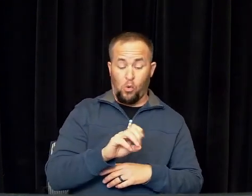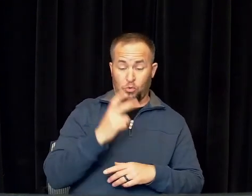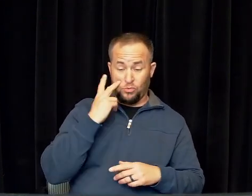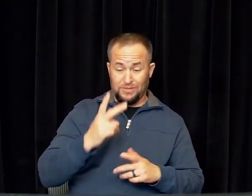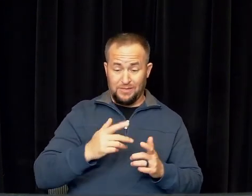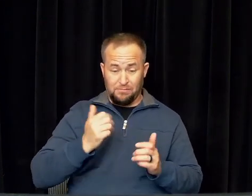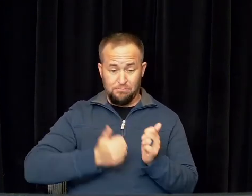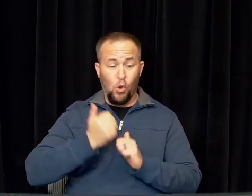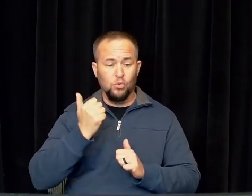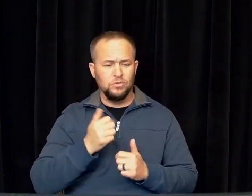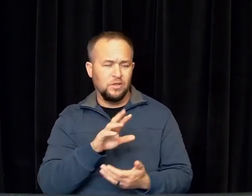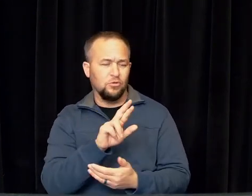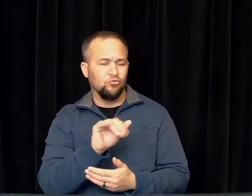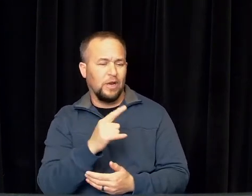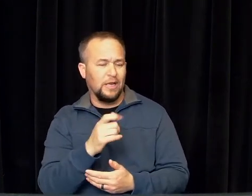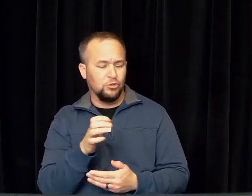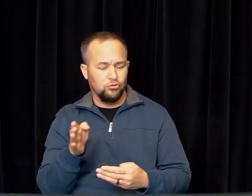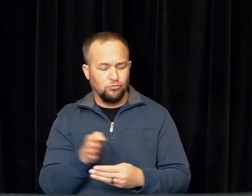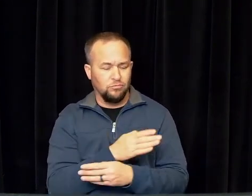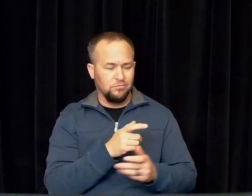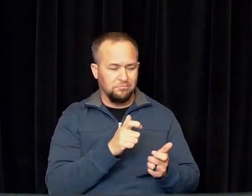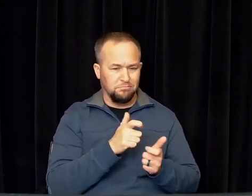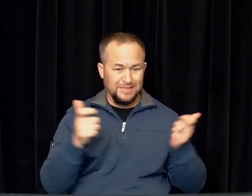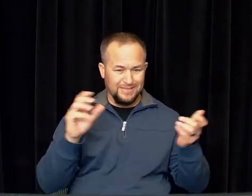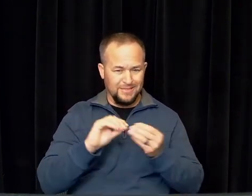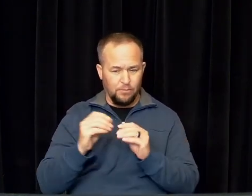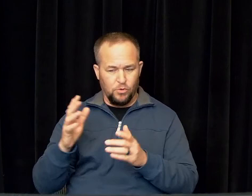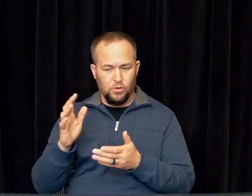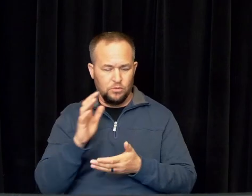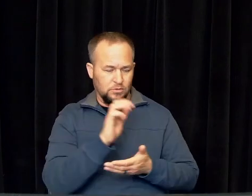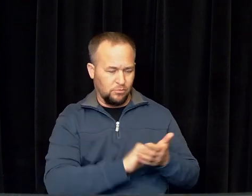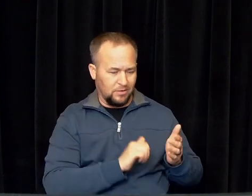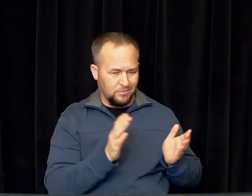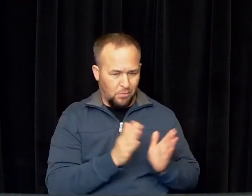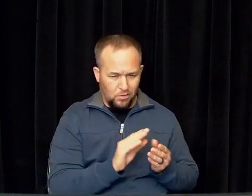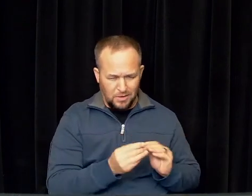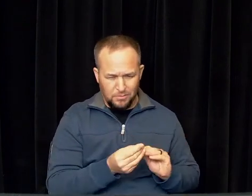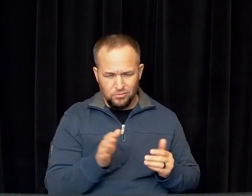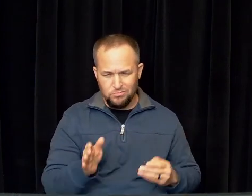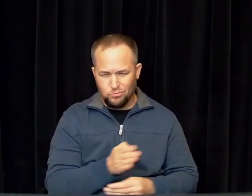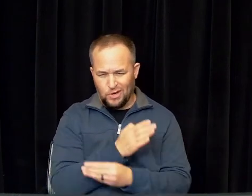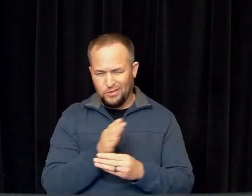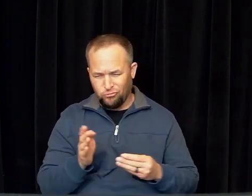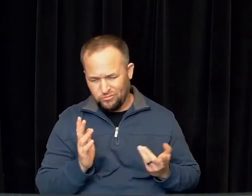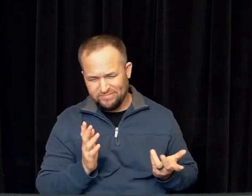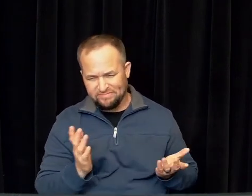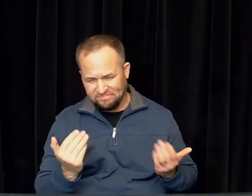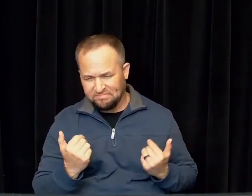number. So, that has helped people in the past. Median's the middle. Add and divide for the mean